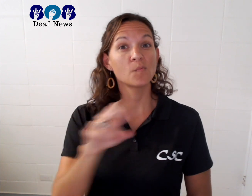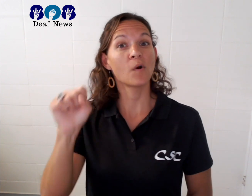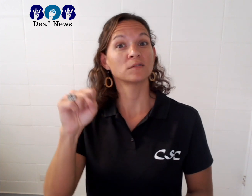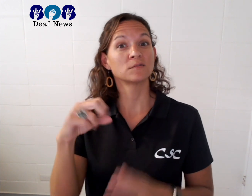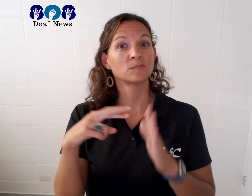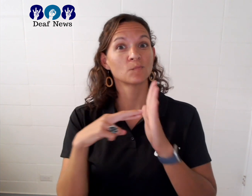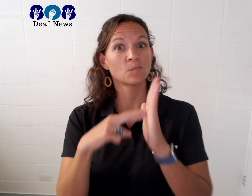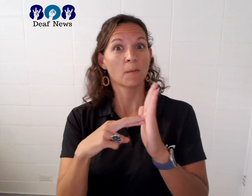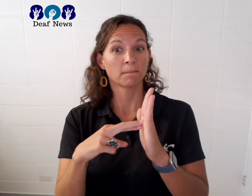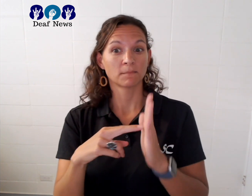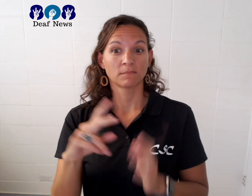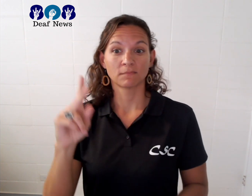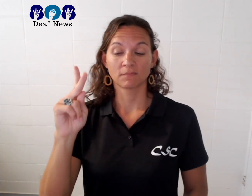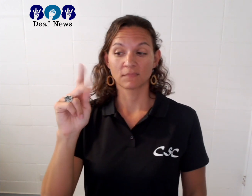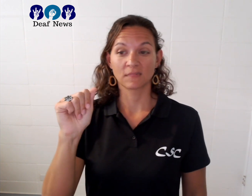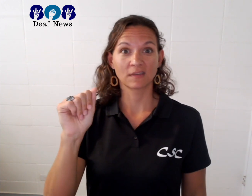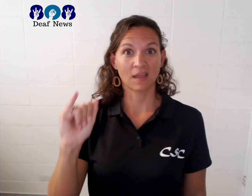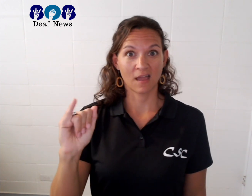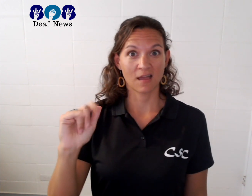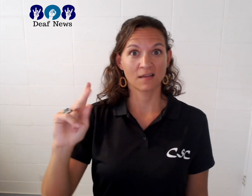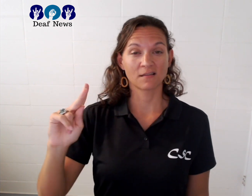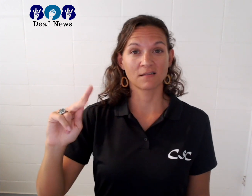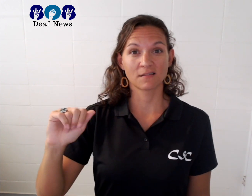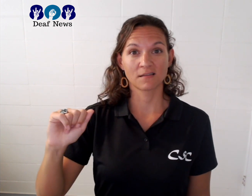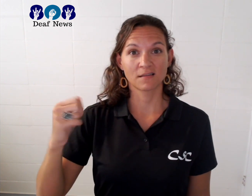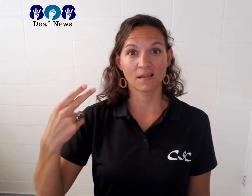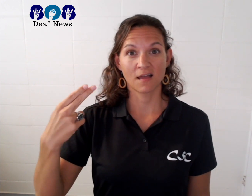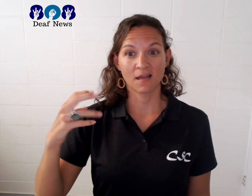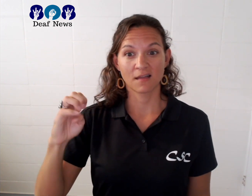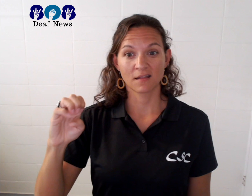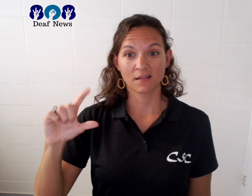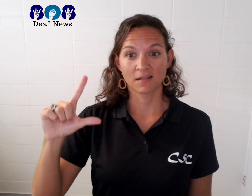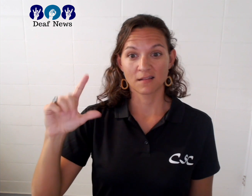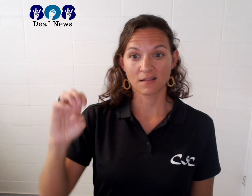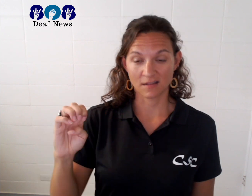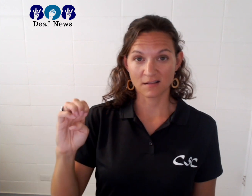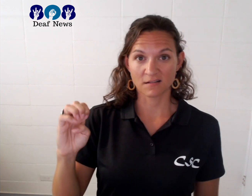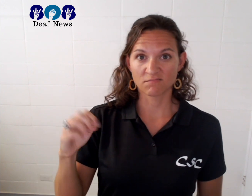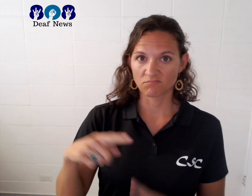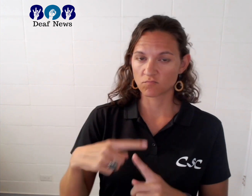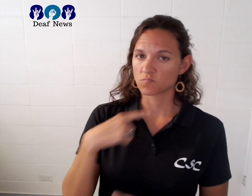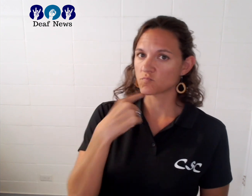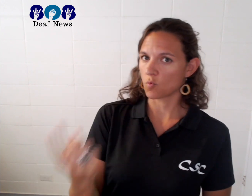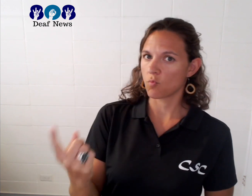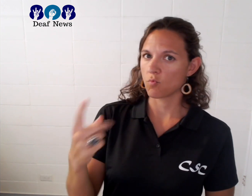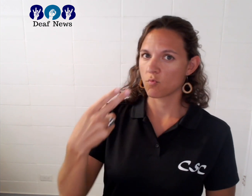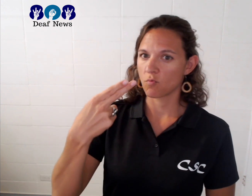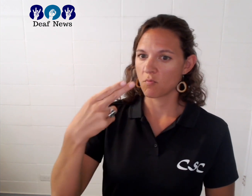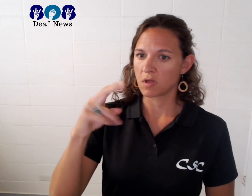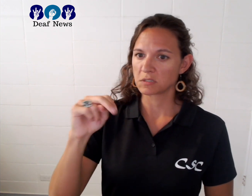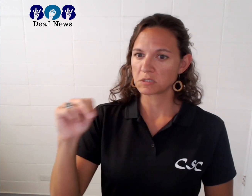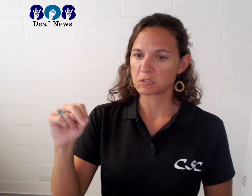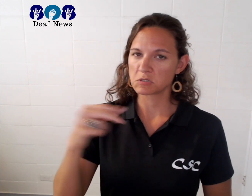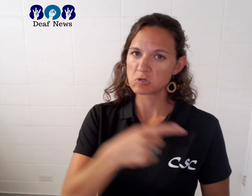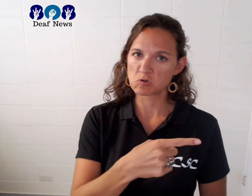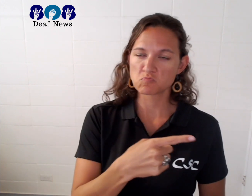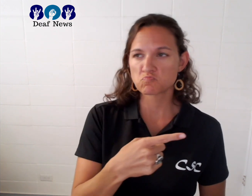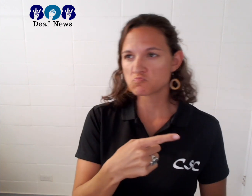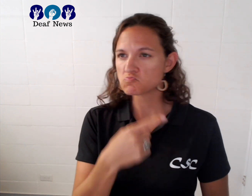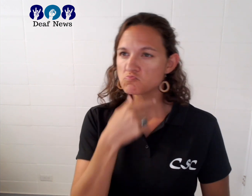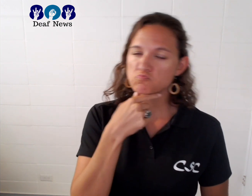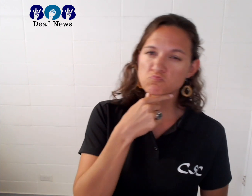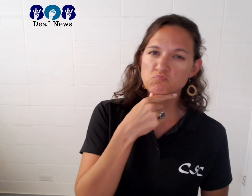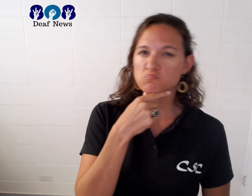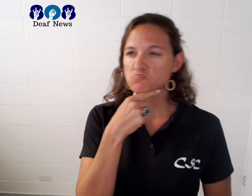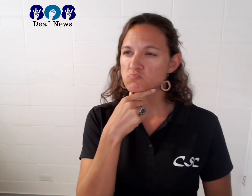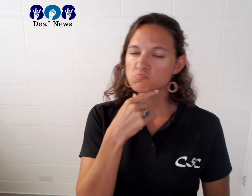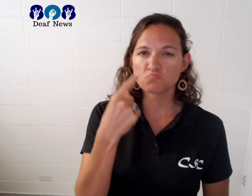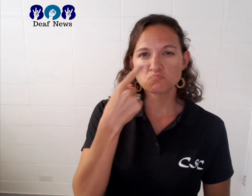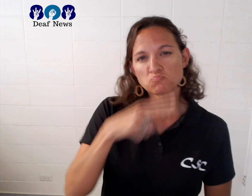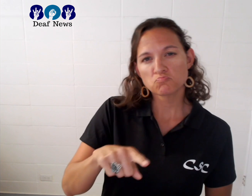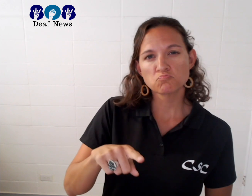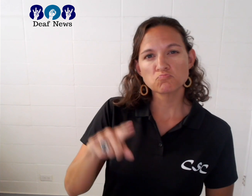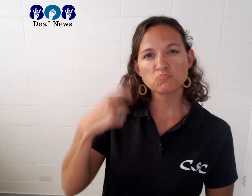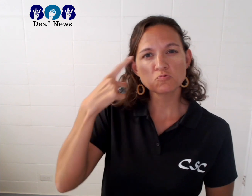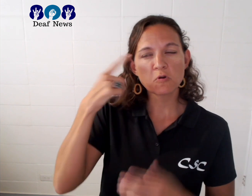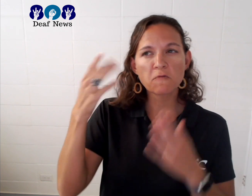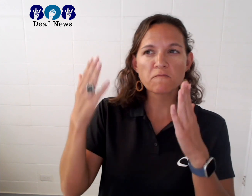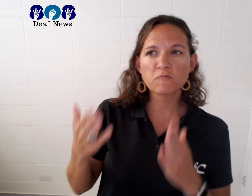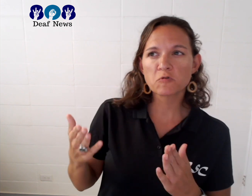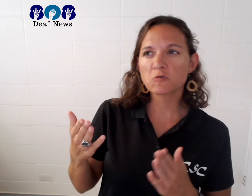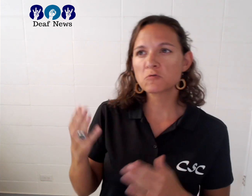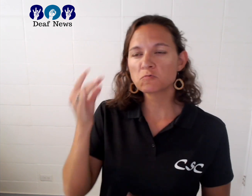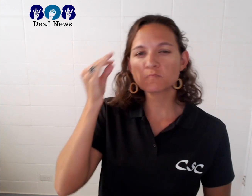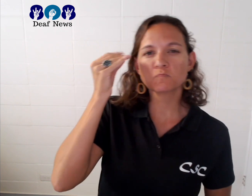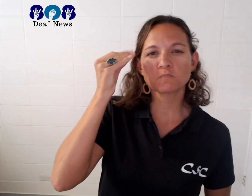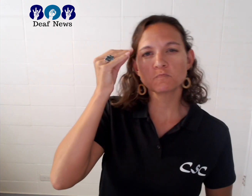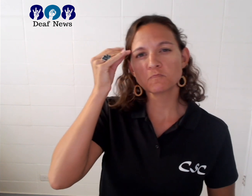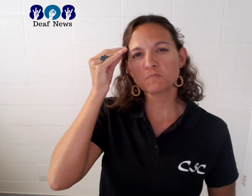US representative Kai Kahele told HNN that he is considering the idea of running for governor.